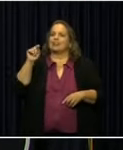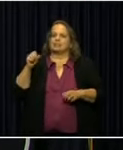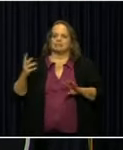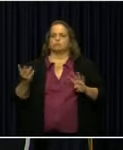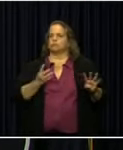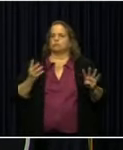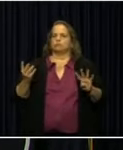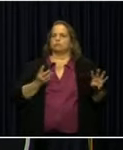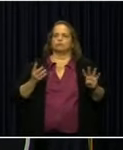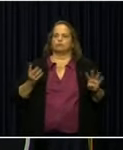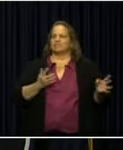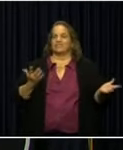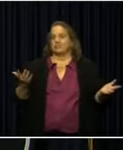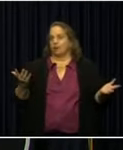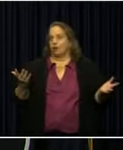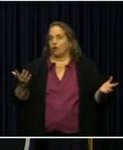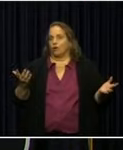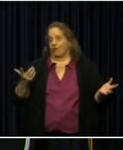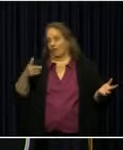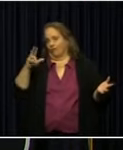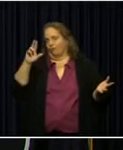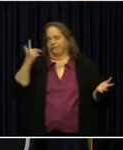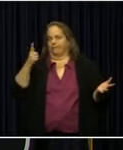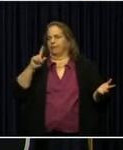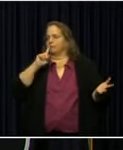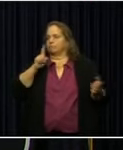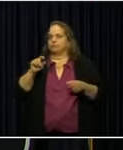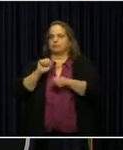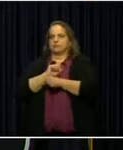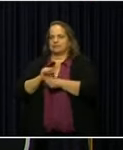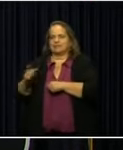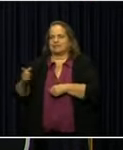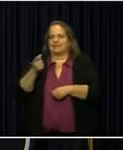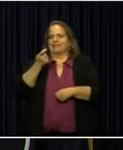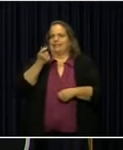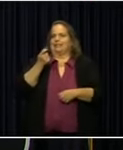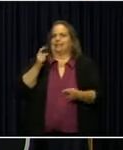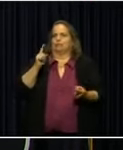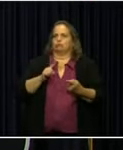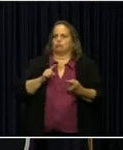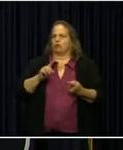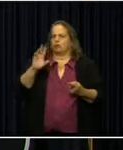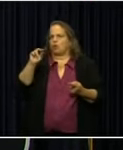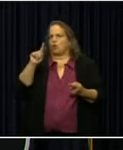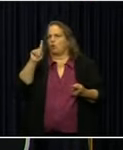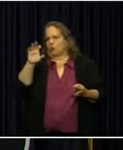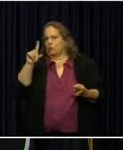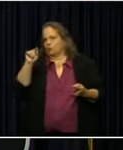WE TRADITIONALLY USE WHERE WE USE THE REGULAR LABS AND IT STAKES I E. TAKES A FEW HOURS ON